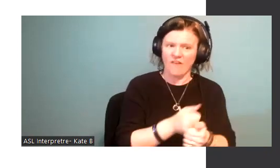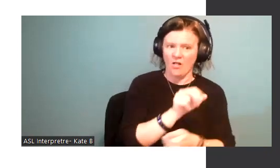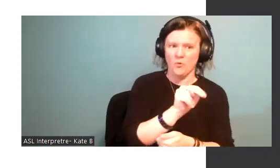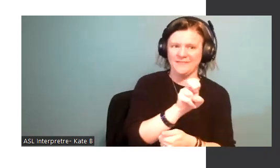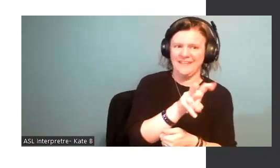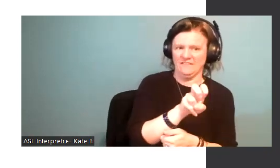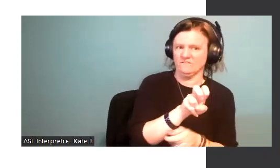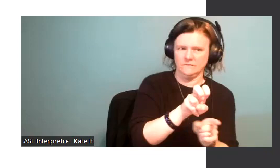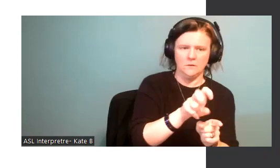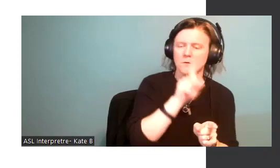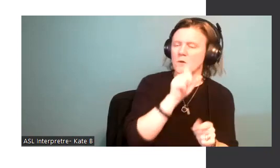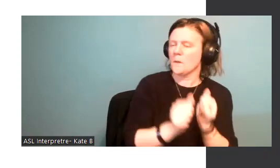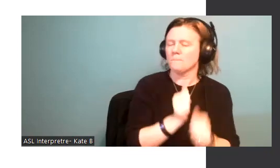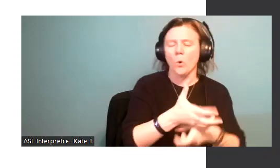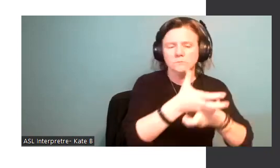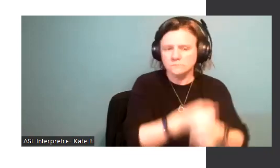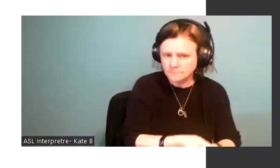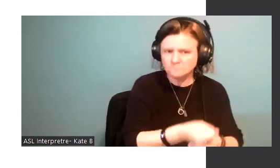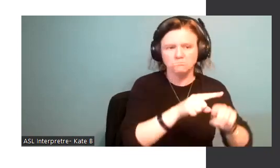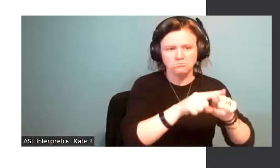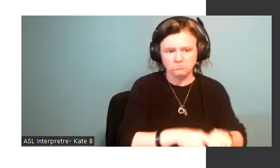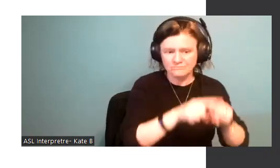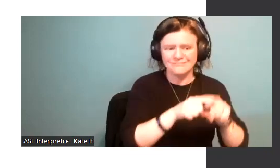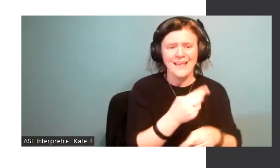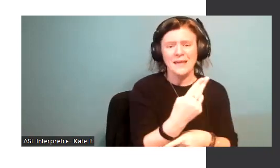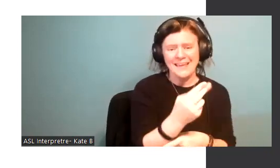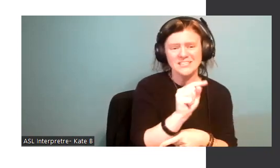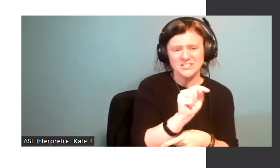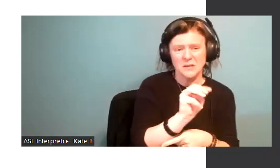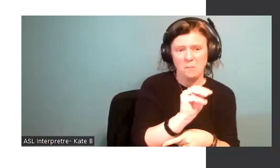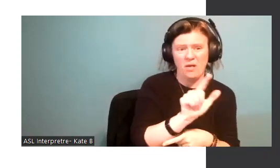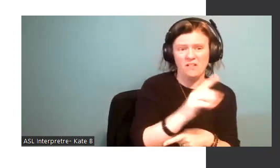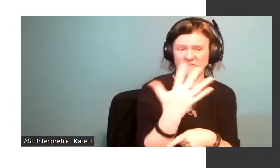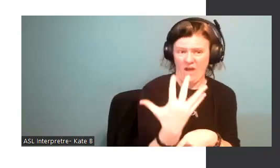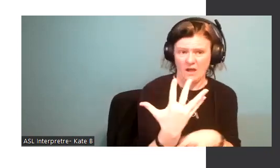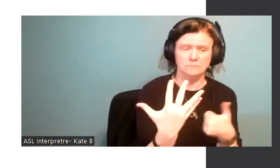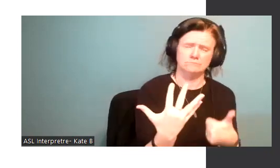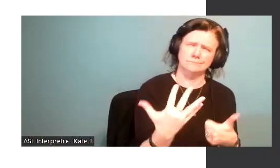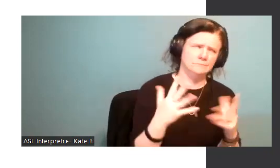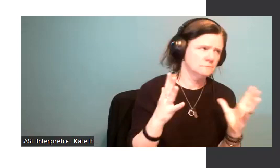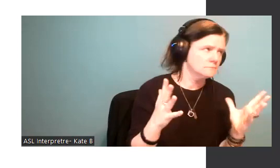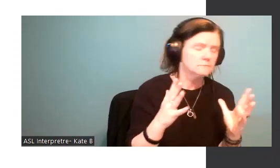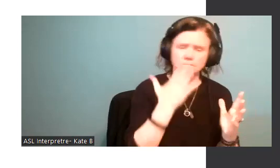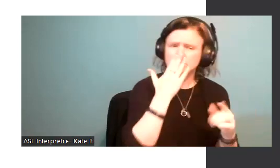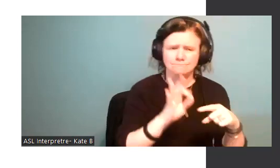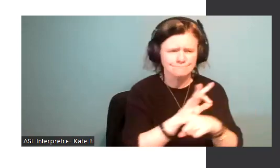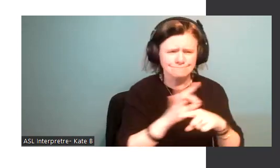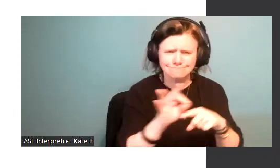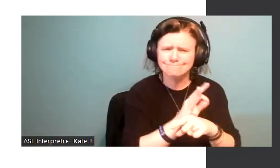thumb. First question you should ask yourself, is ARIA really necessary here? As Karl mentioned,